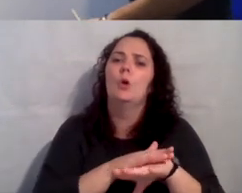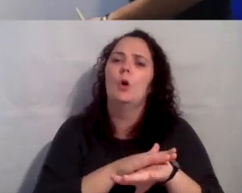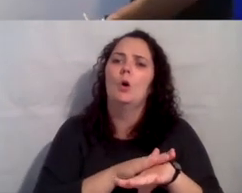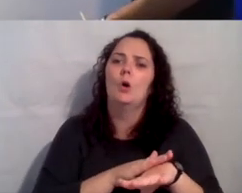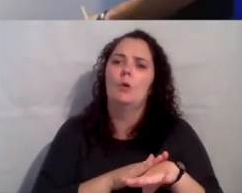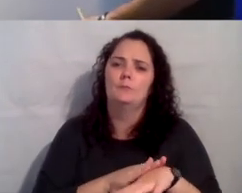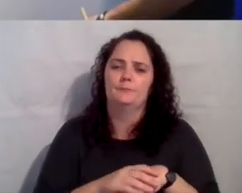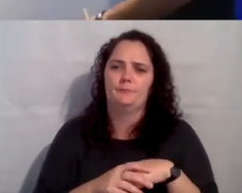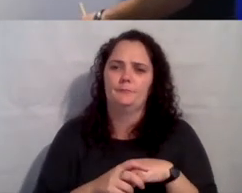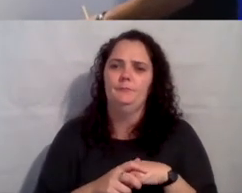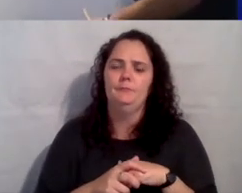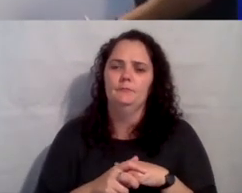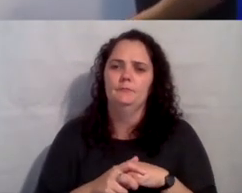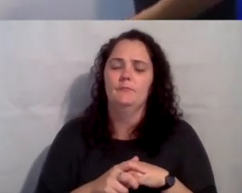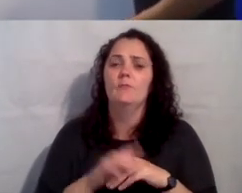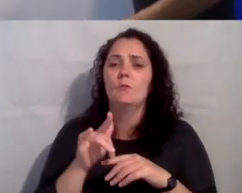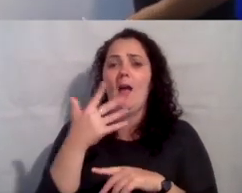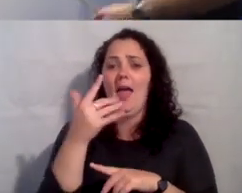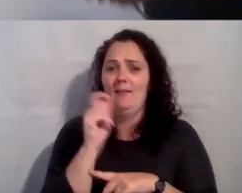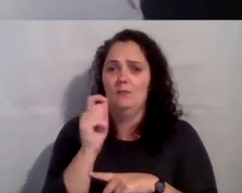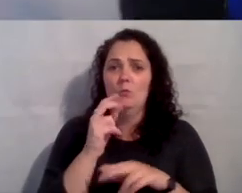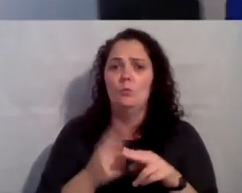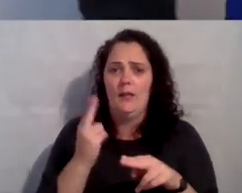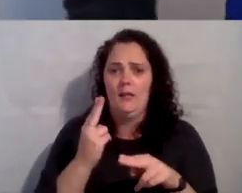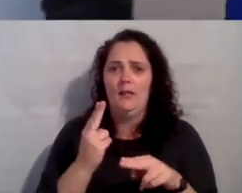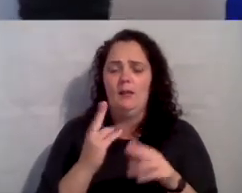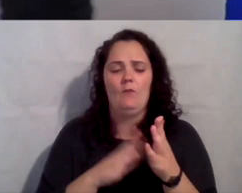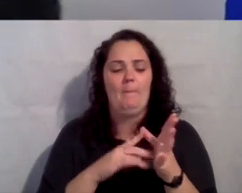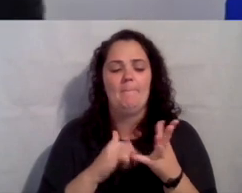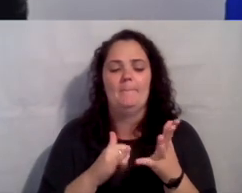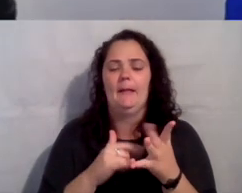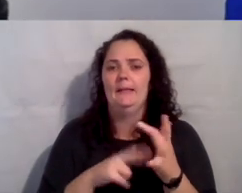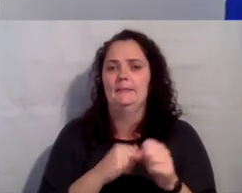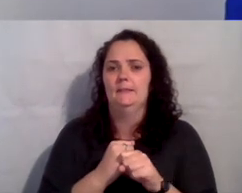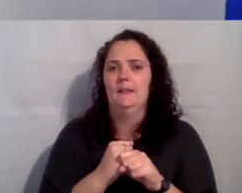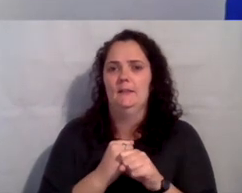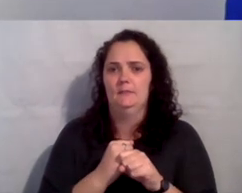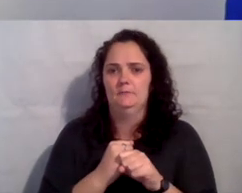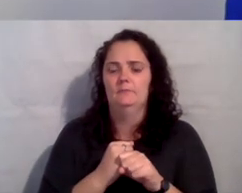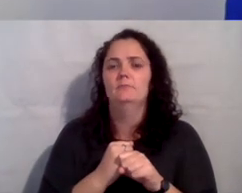be massing lines, so moving your hand relatively quickly but massing those lines in small areas.